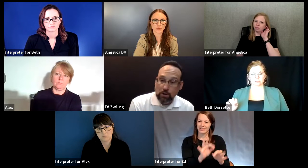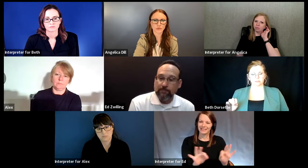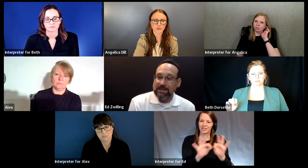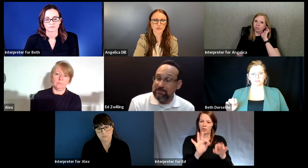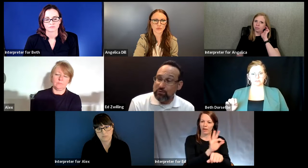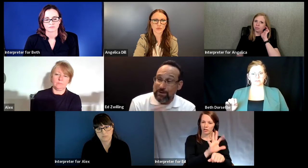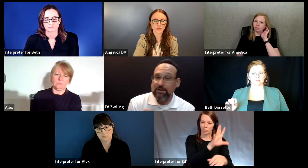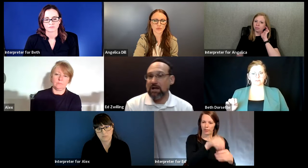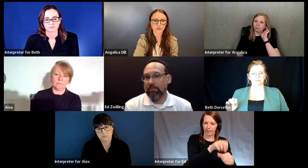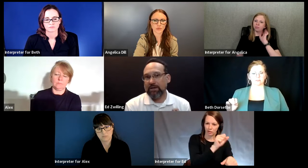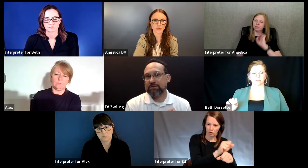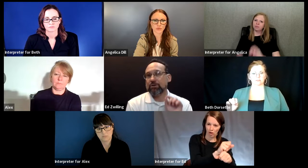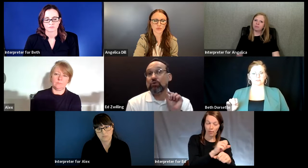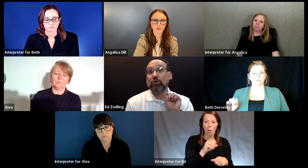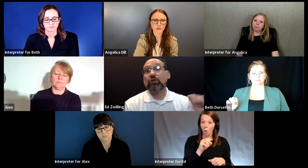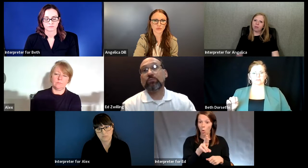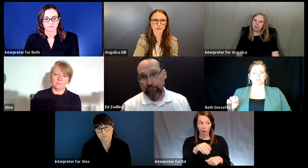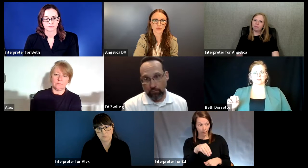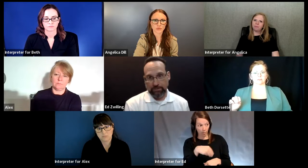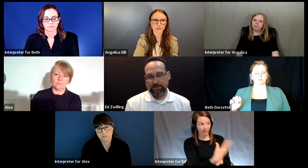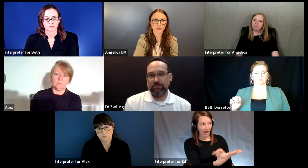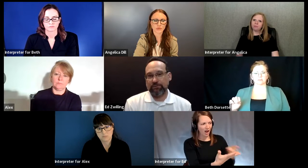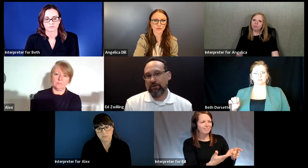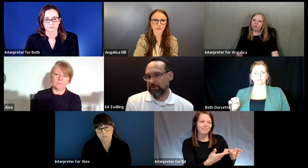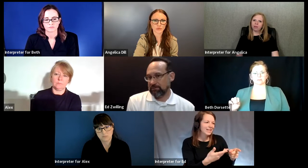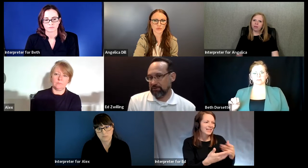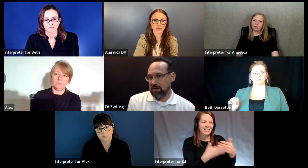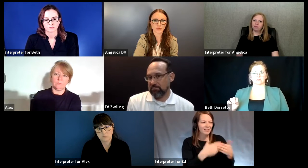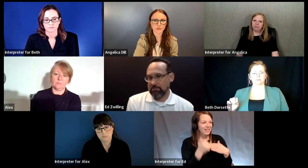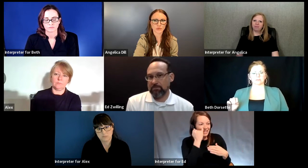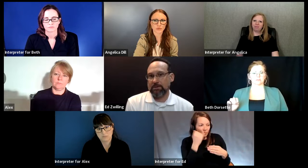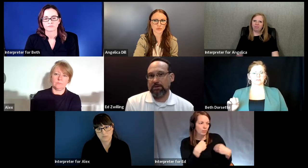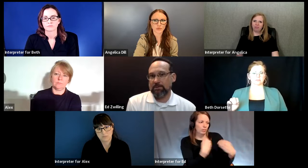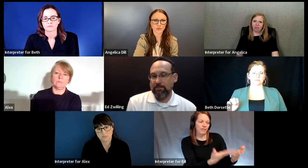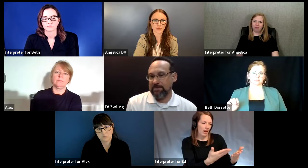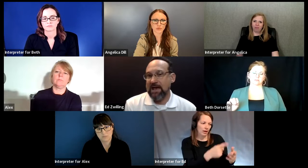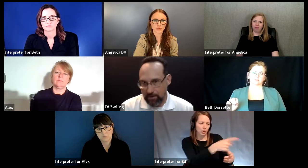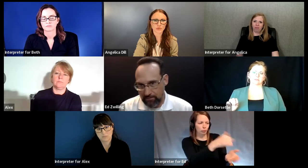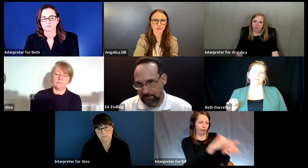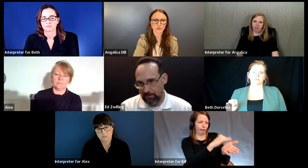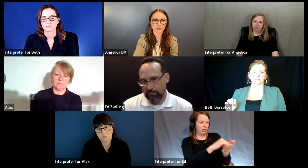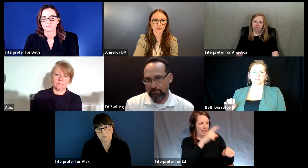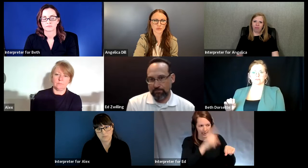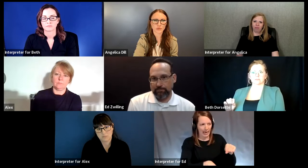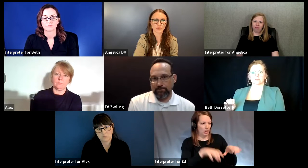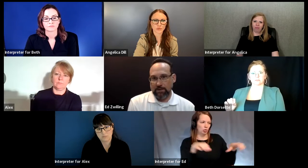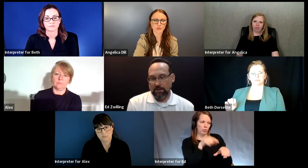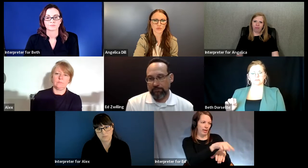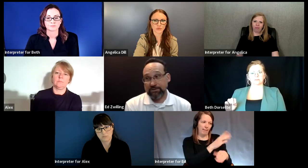Or even with the accommodation, you couldn't perform the essential functions of the job. They make that argument, too.